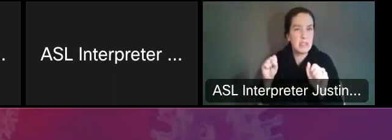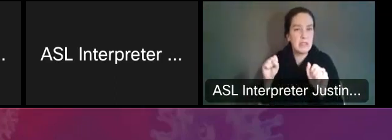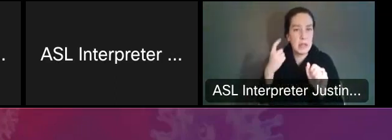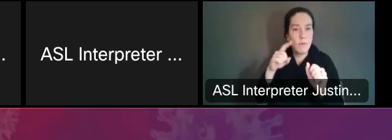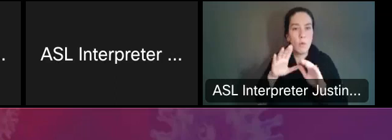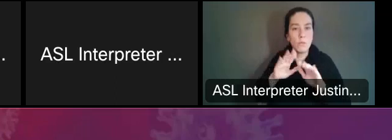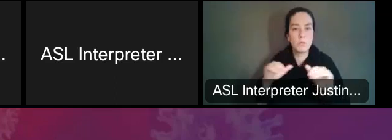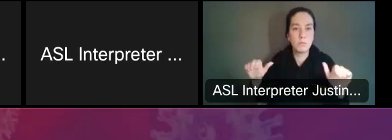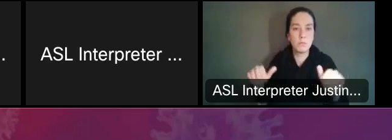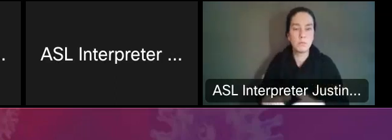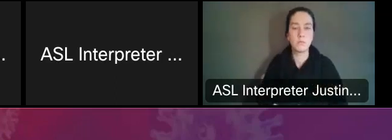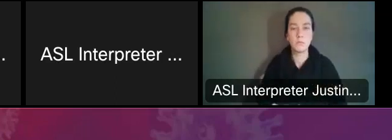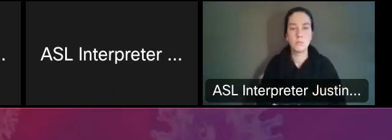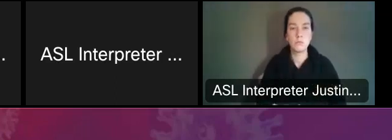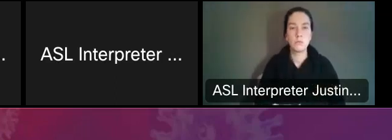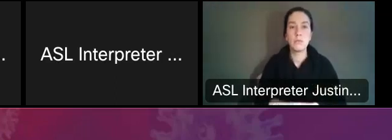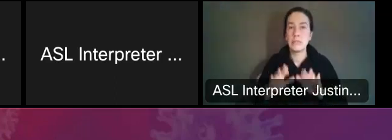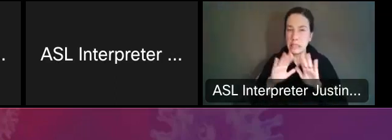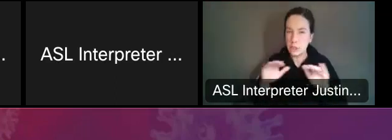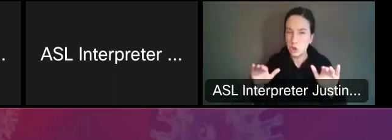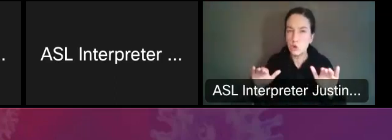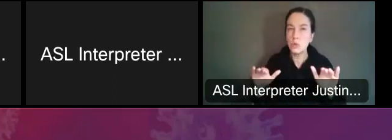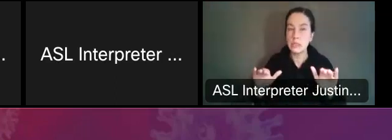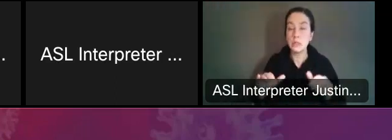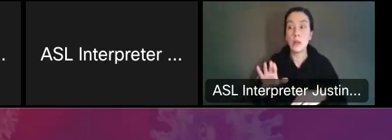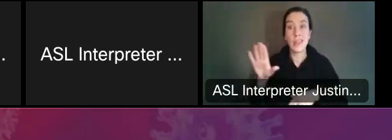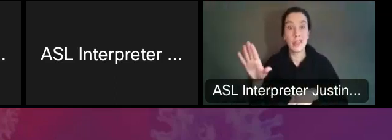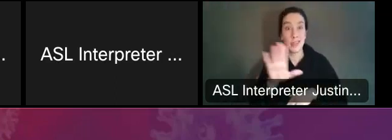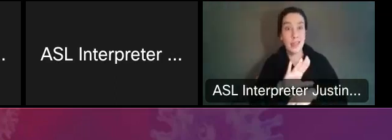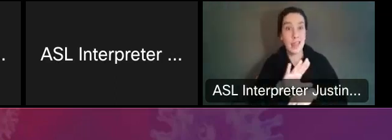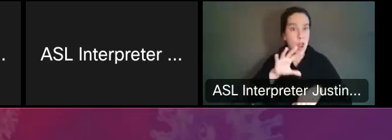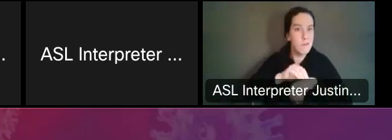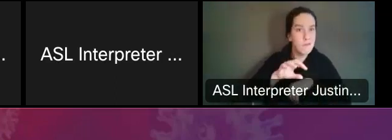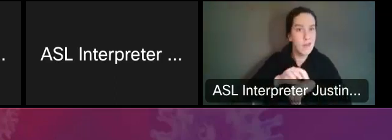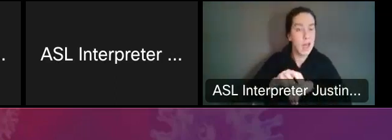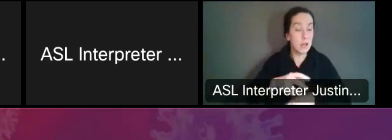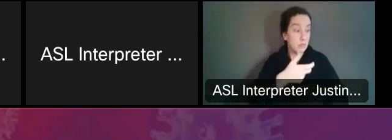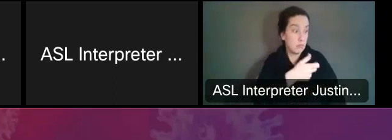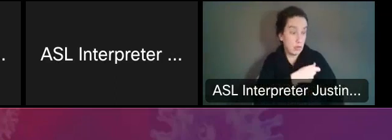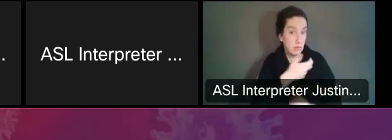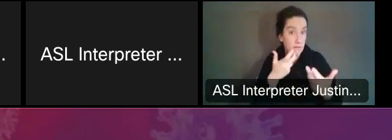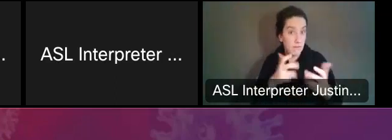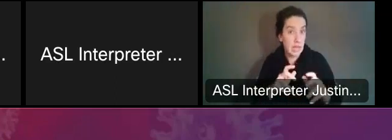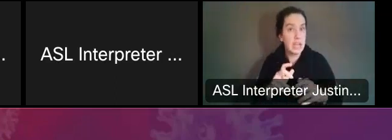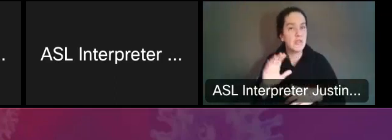Children have similar side effects similar to those that happen after other non covered 19 vaccinations.